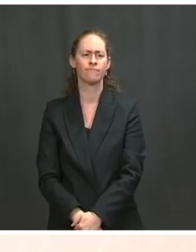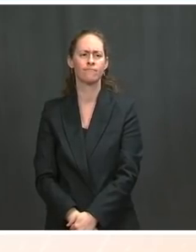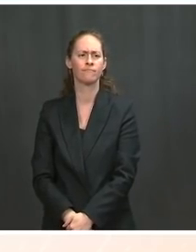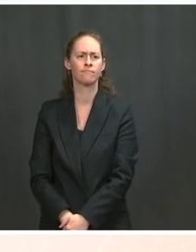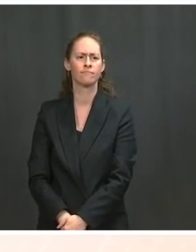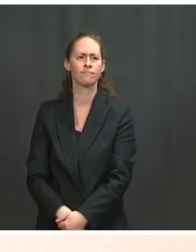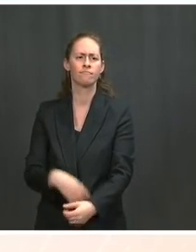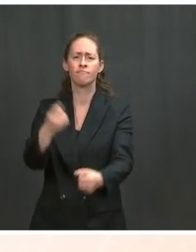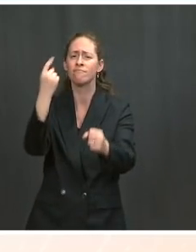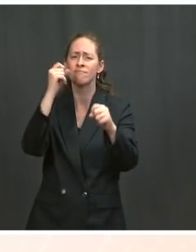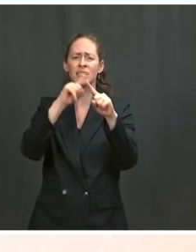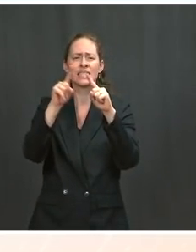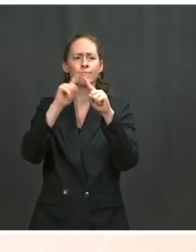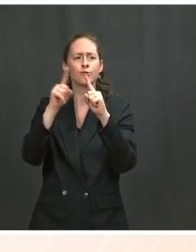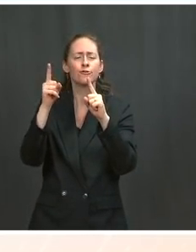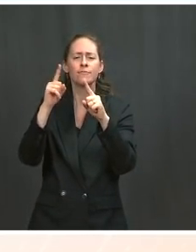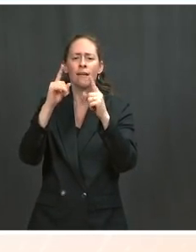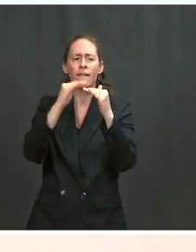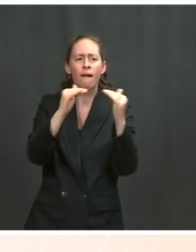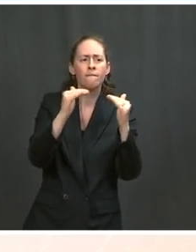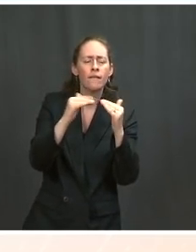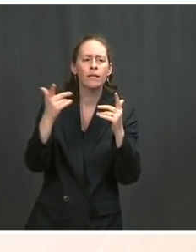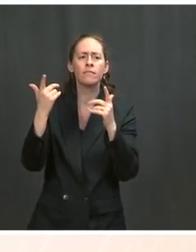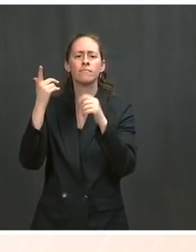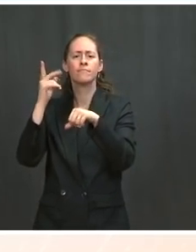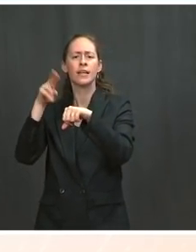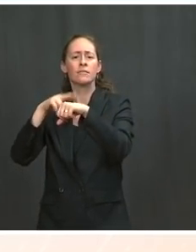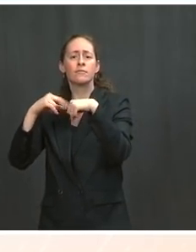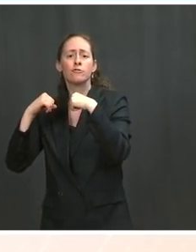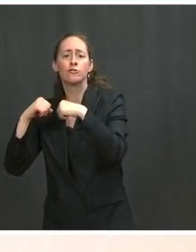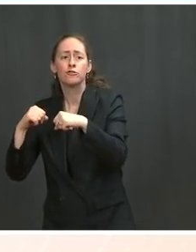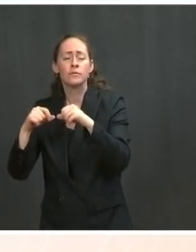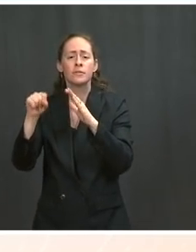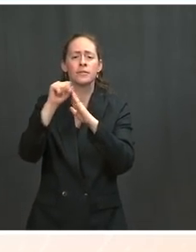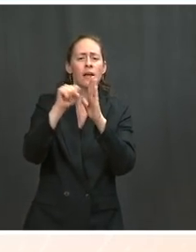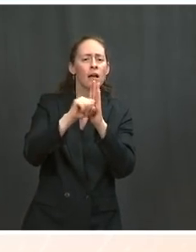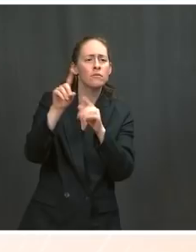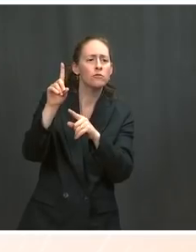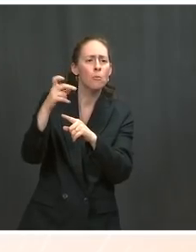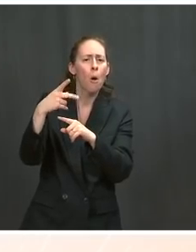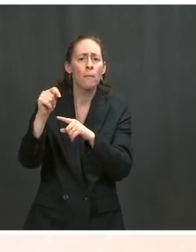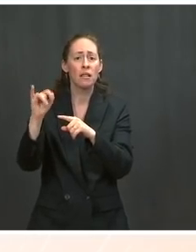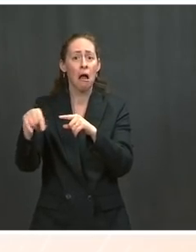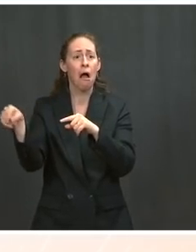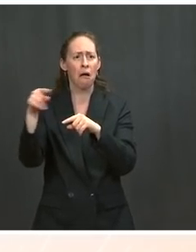that may play an additional role or significant roles, as it relates to negotiations moving forward.